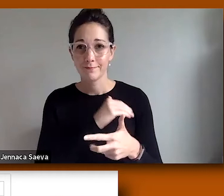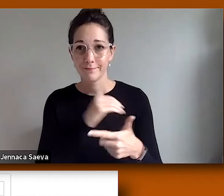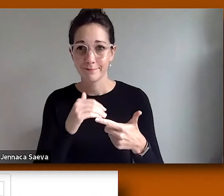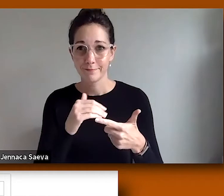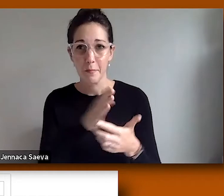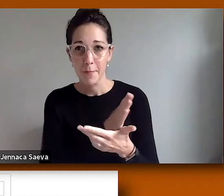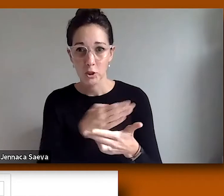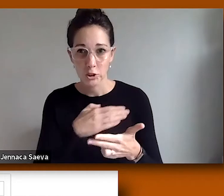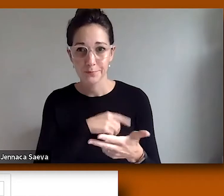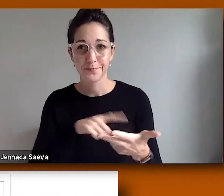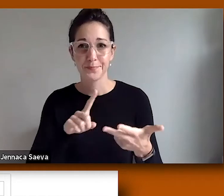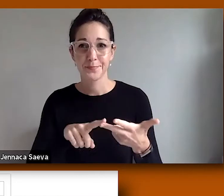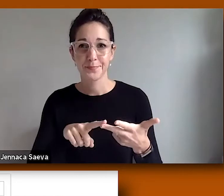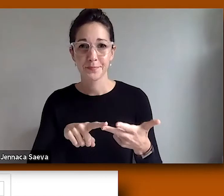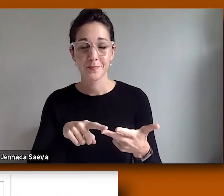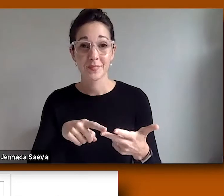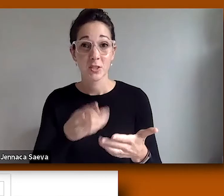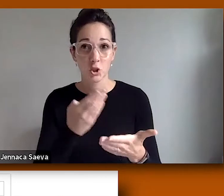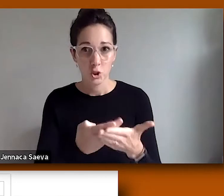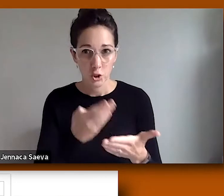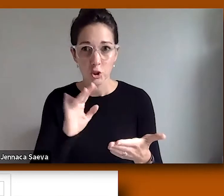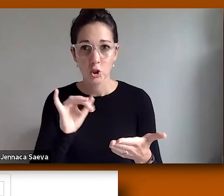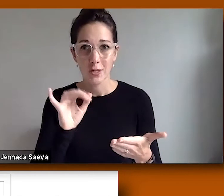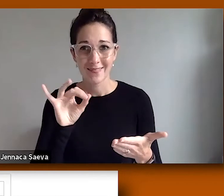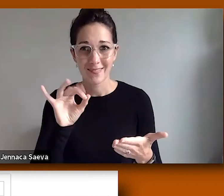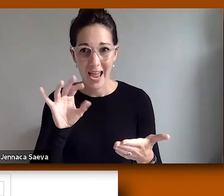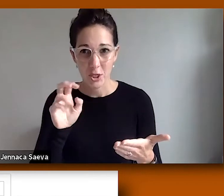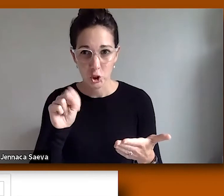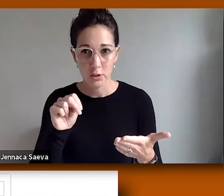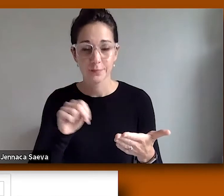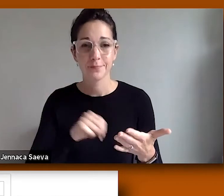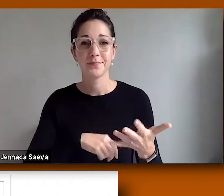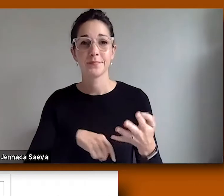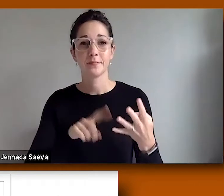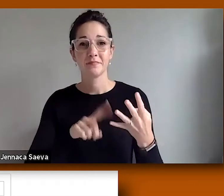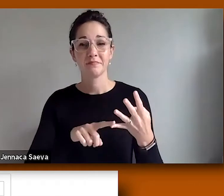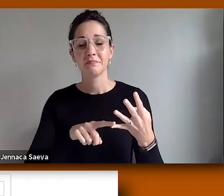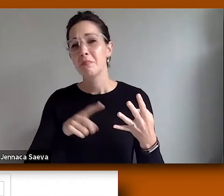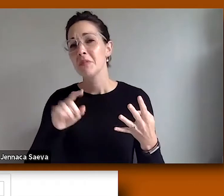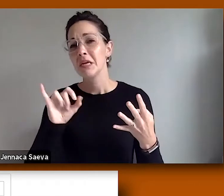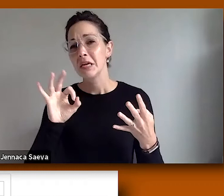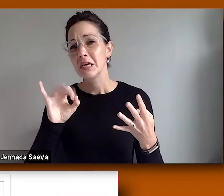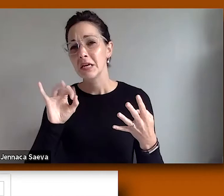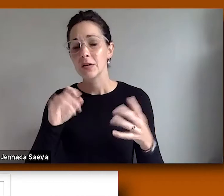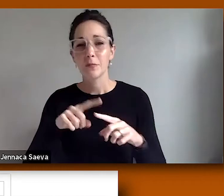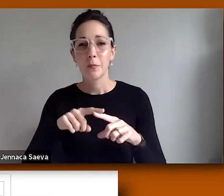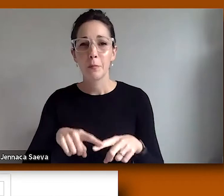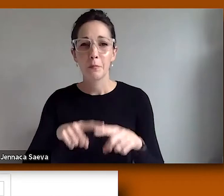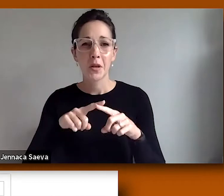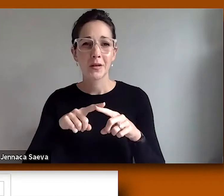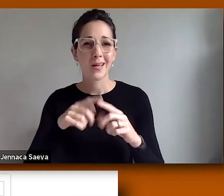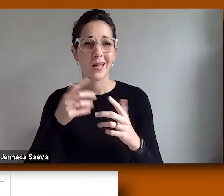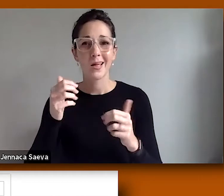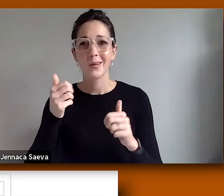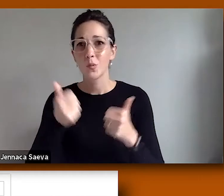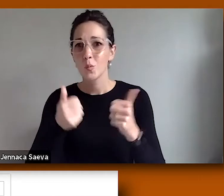a budget, a justification, and depending on which mechanism or which agency